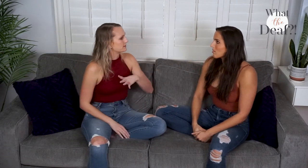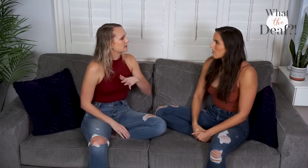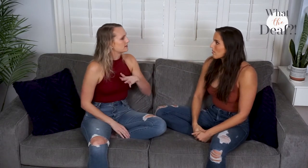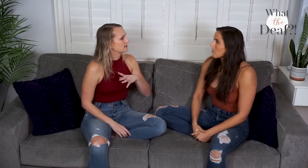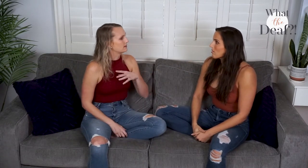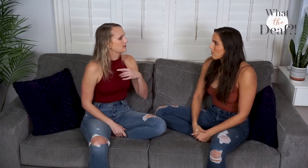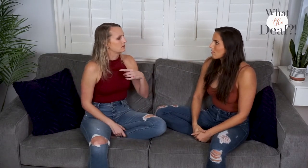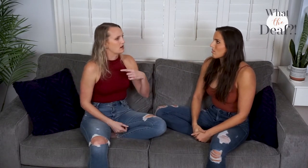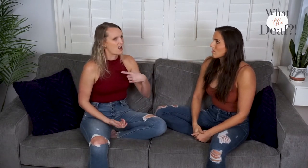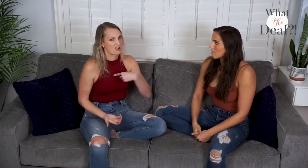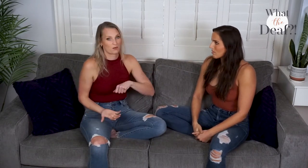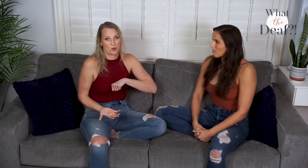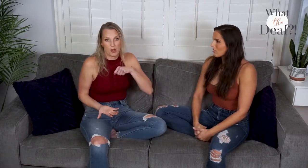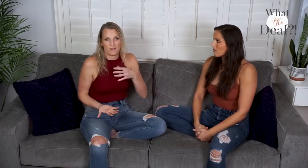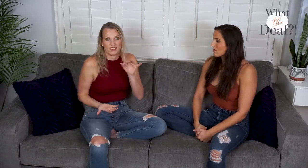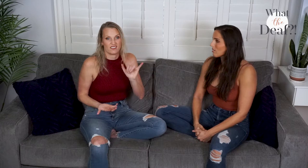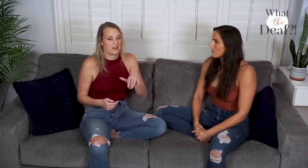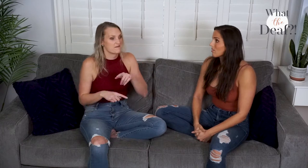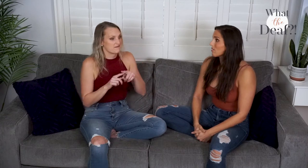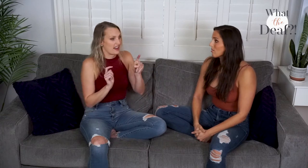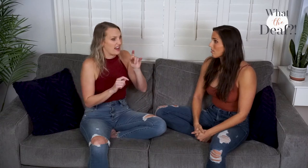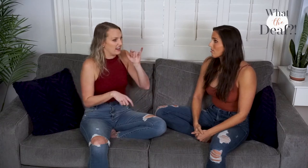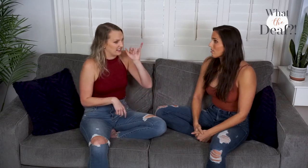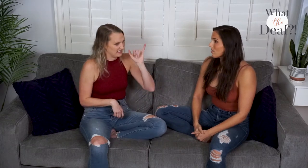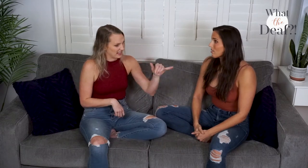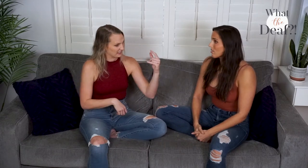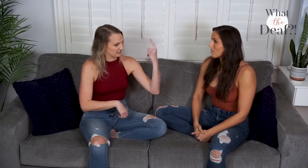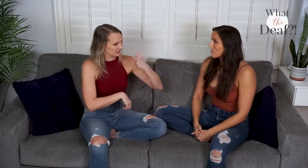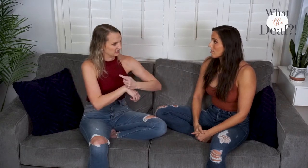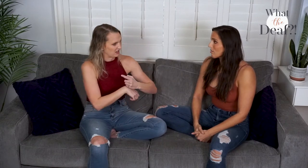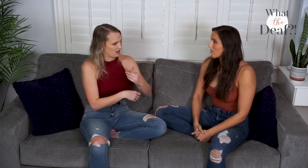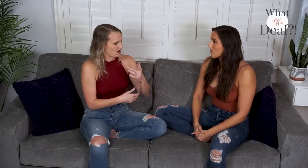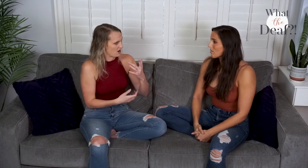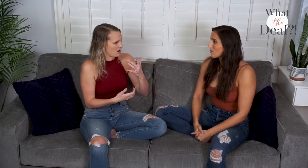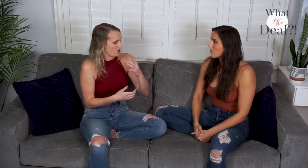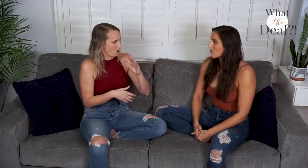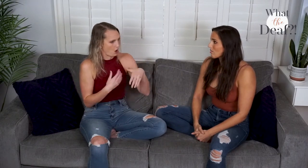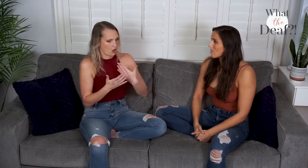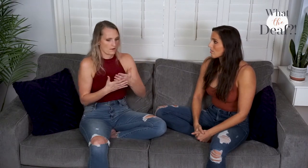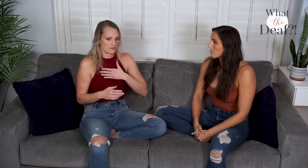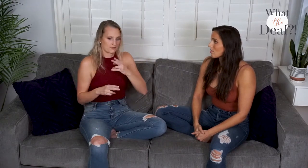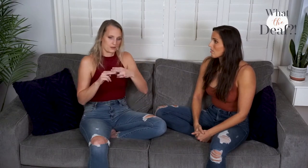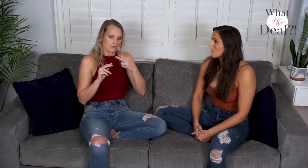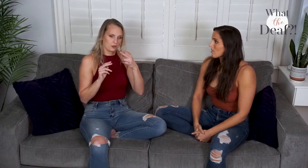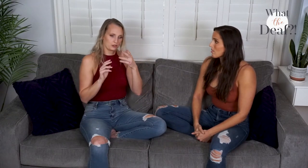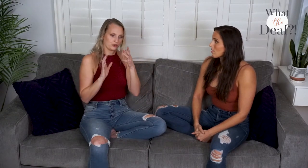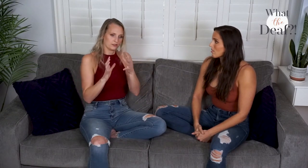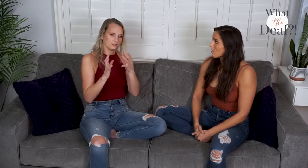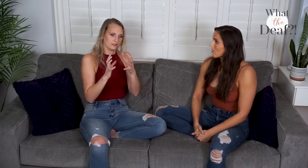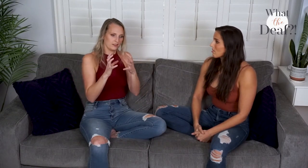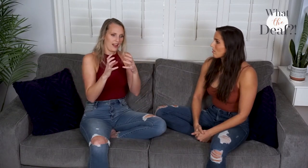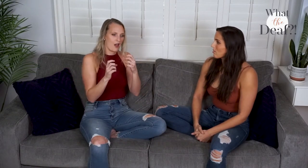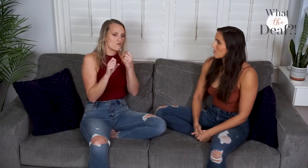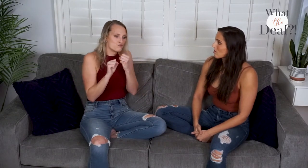independent women and I am proud of that. But that day, all of those labels of being a strong,